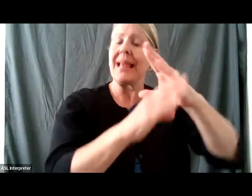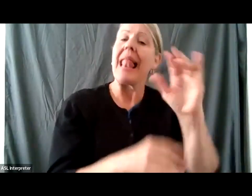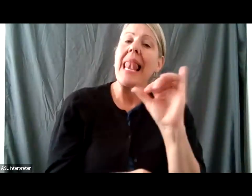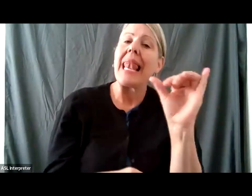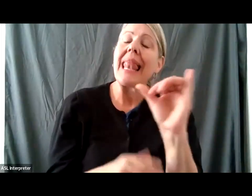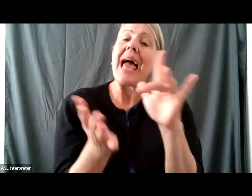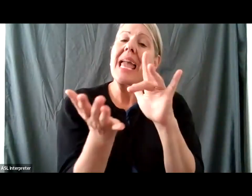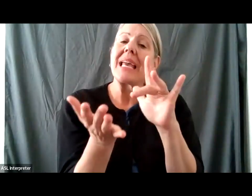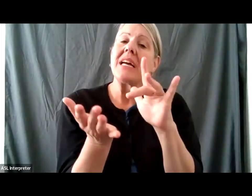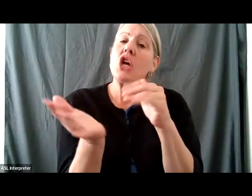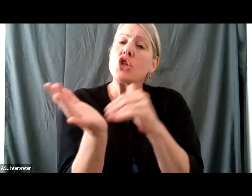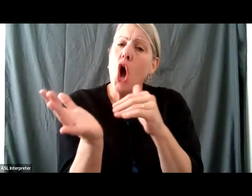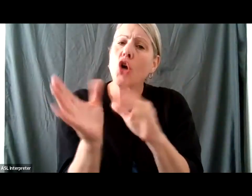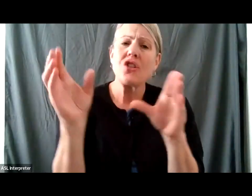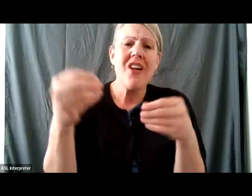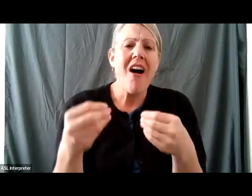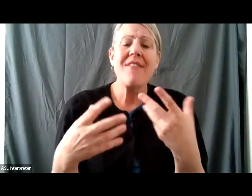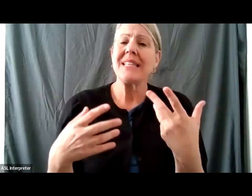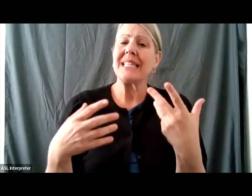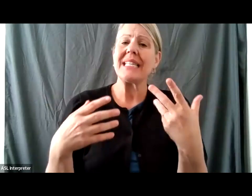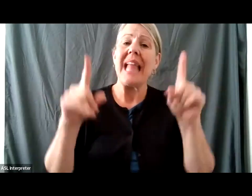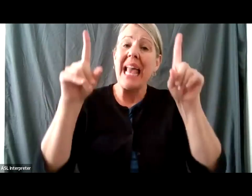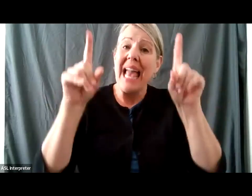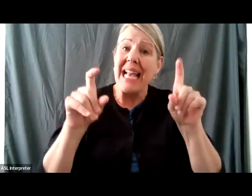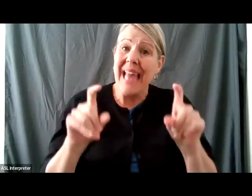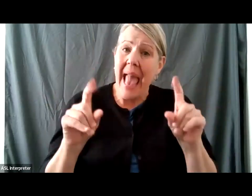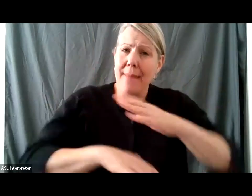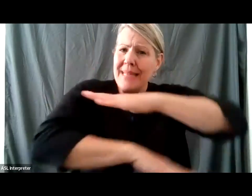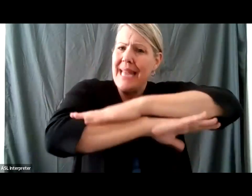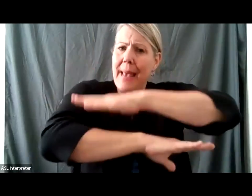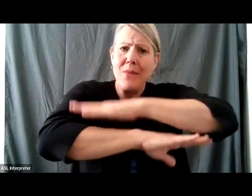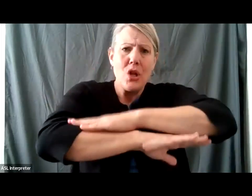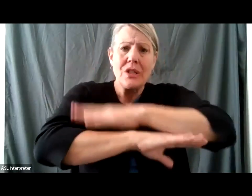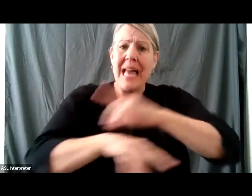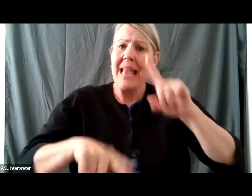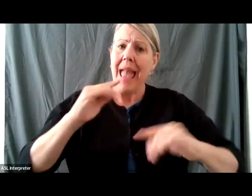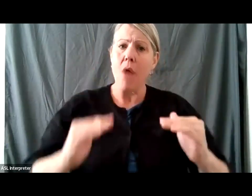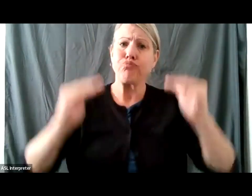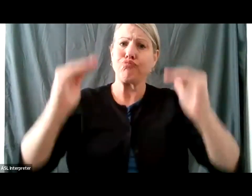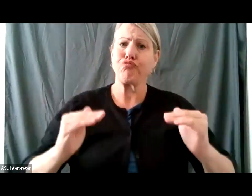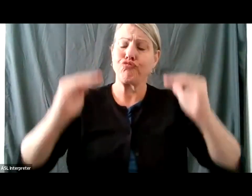exam tables that are not height adjustable, mammography machines that require a patient